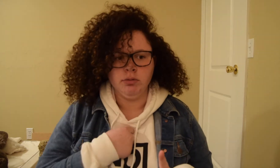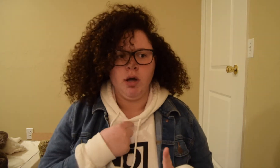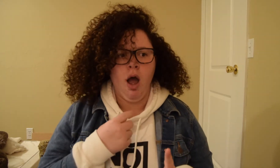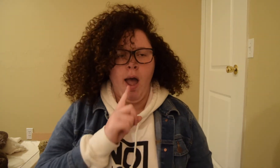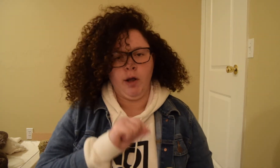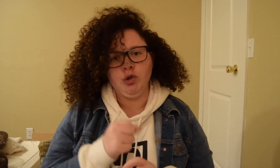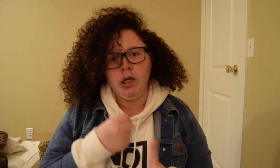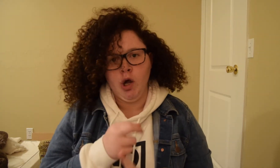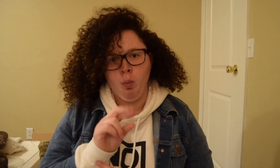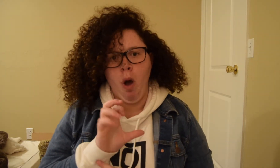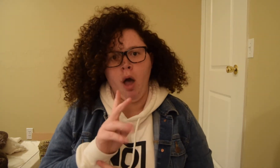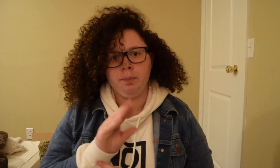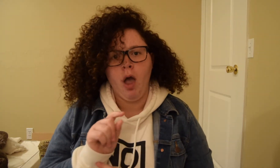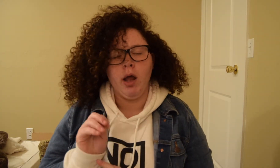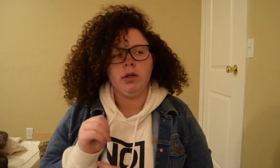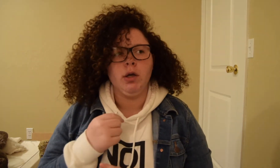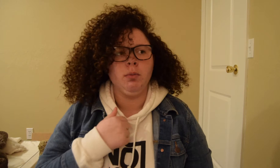I actually hit rock bottom